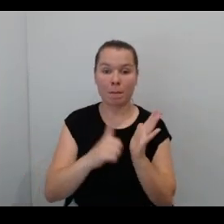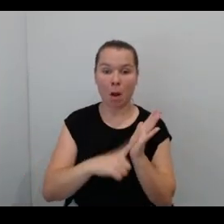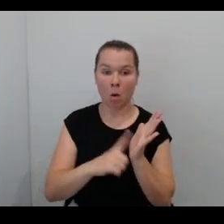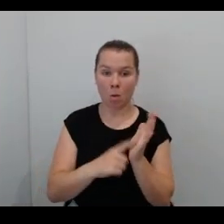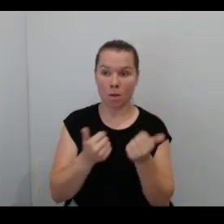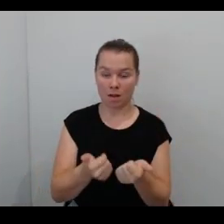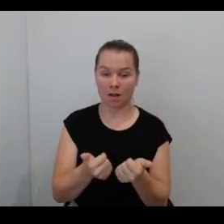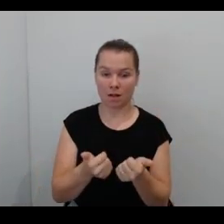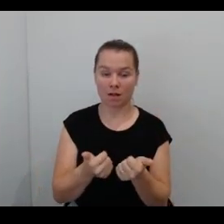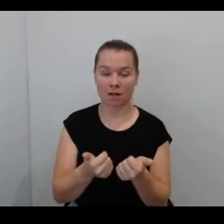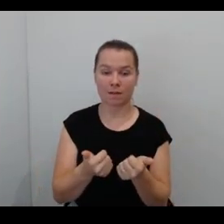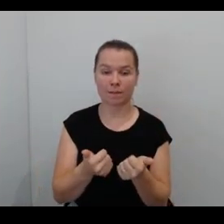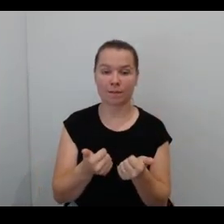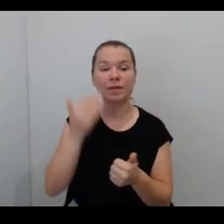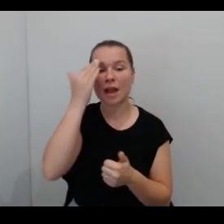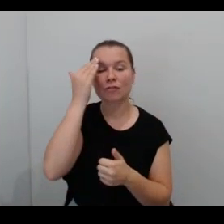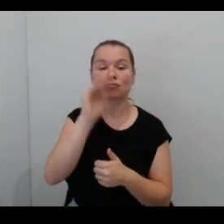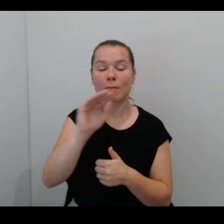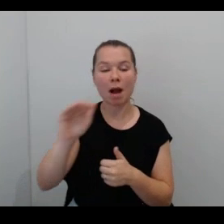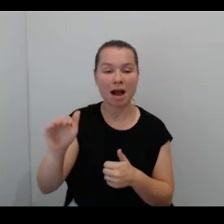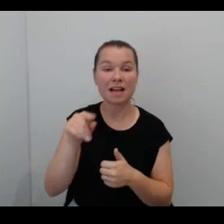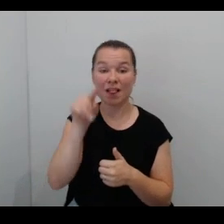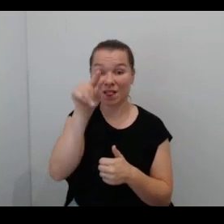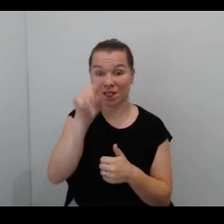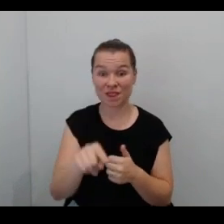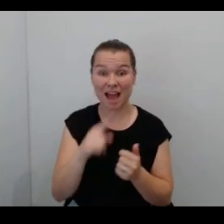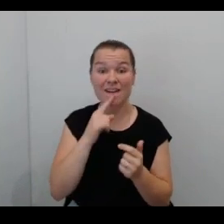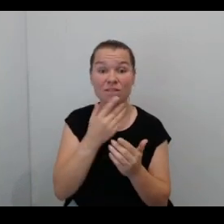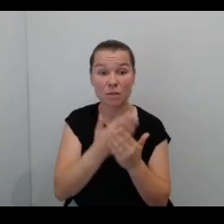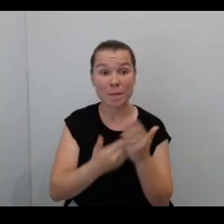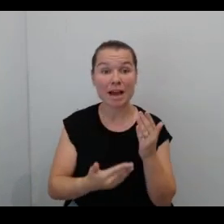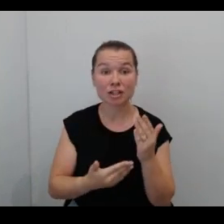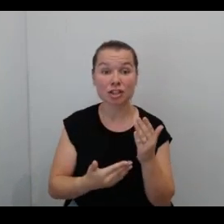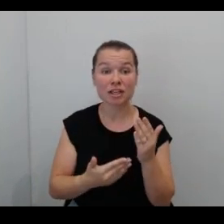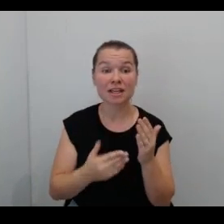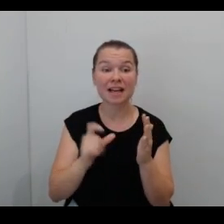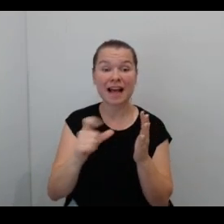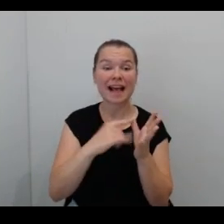Just a reminder you can get all of this information and some amazing case studies Kristy and Paul